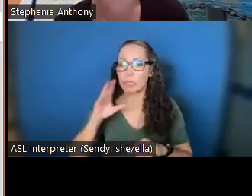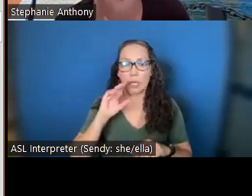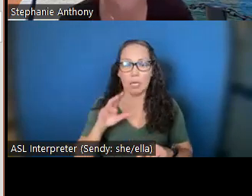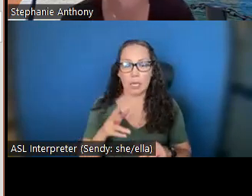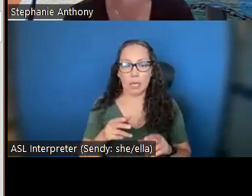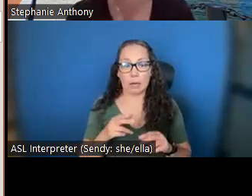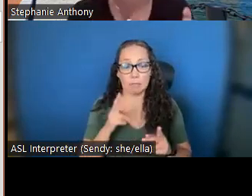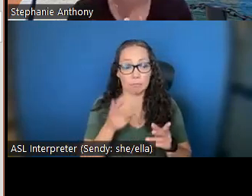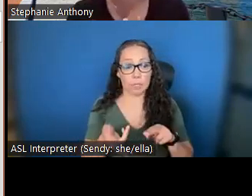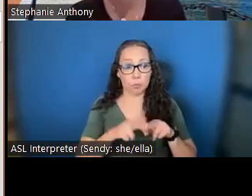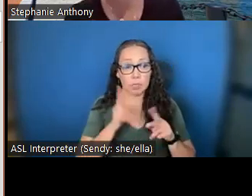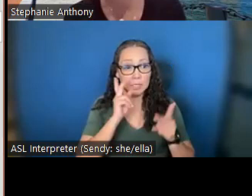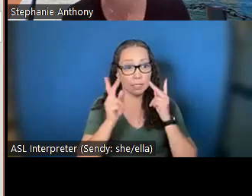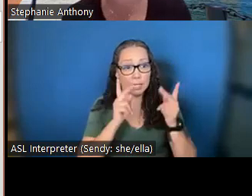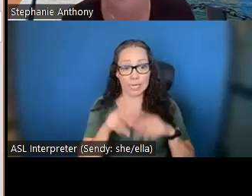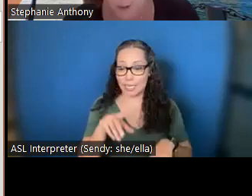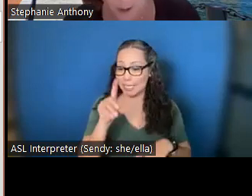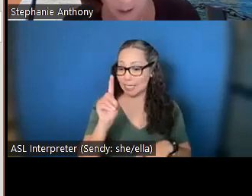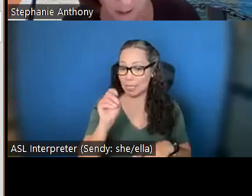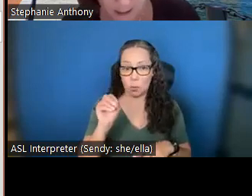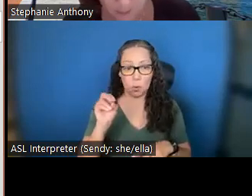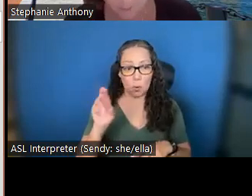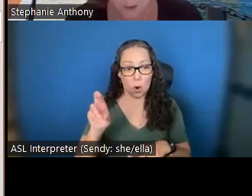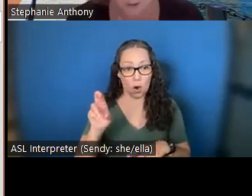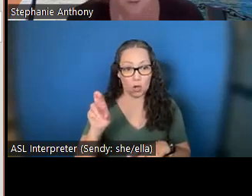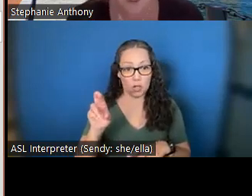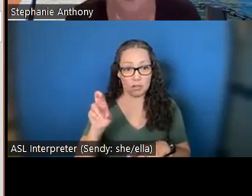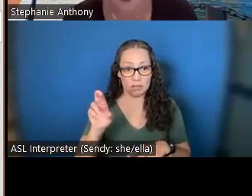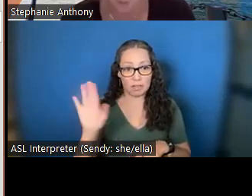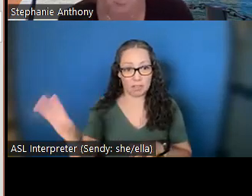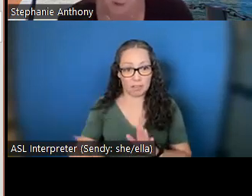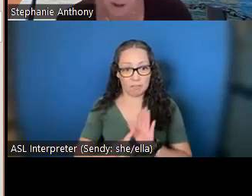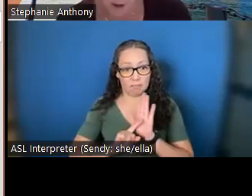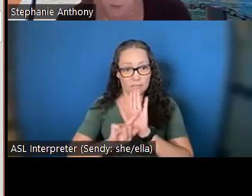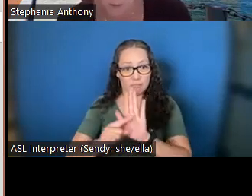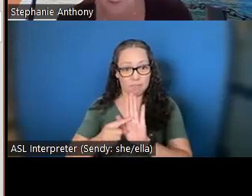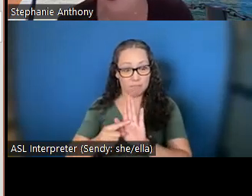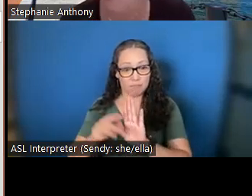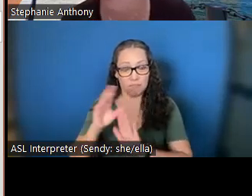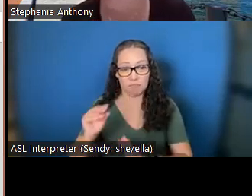role of do in this shared partnership um some of the sub recommendations were around strengthening